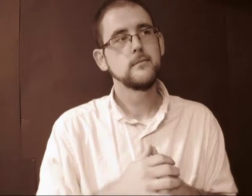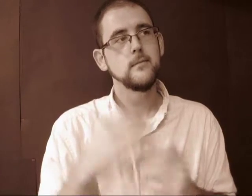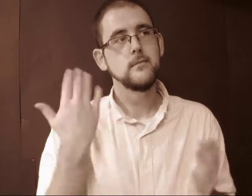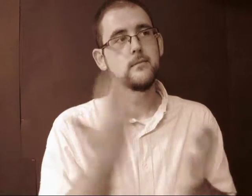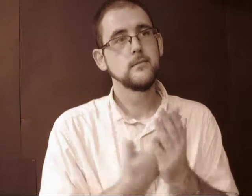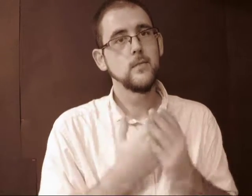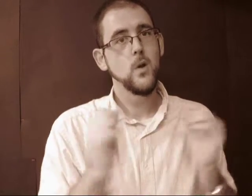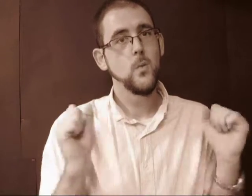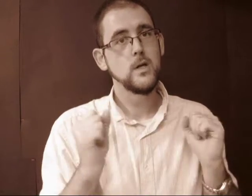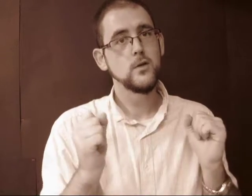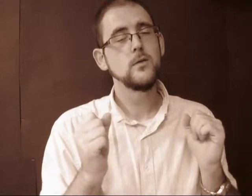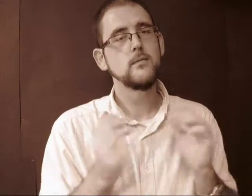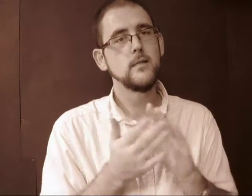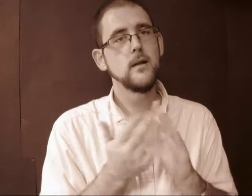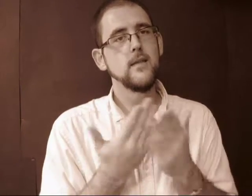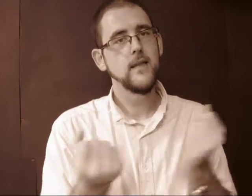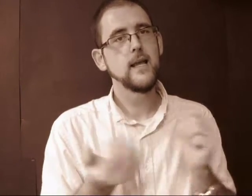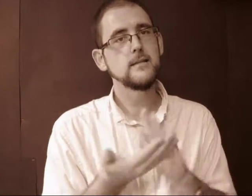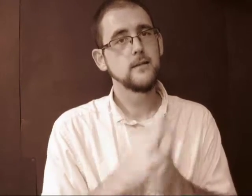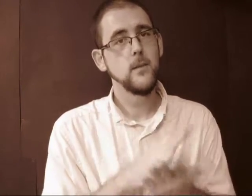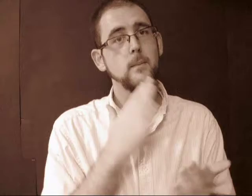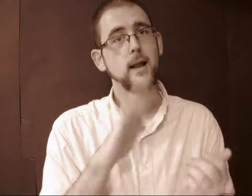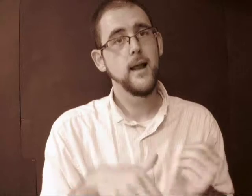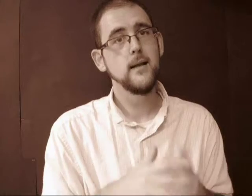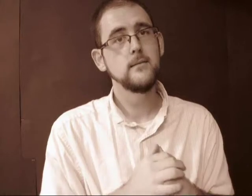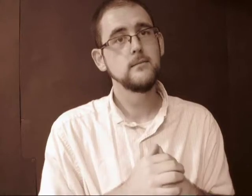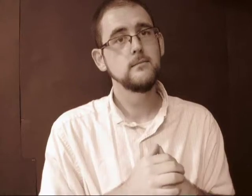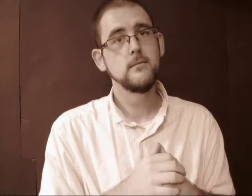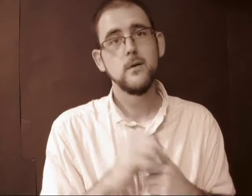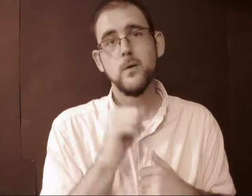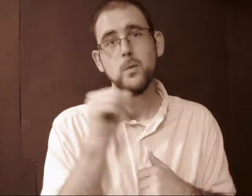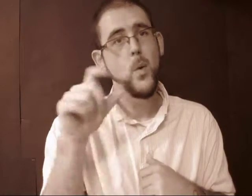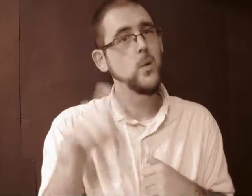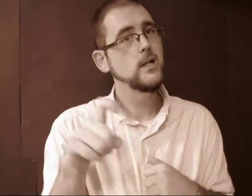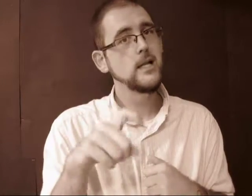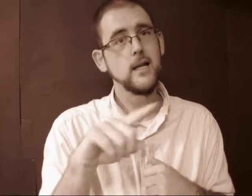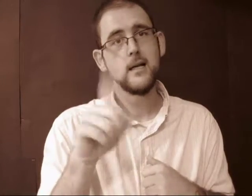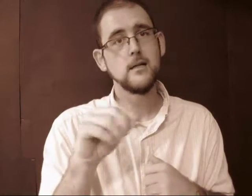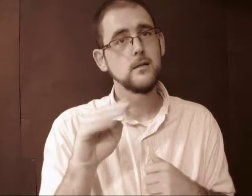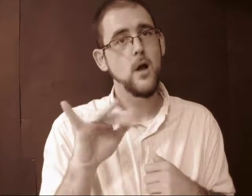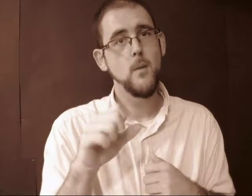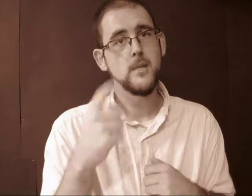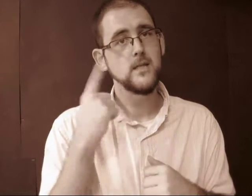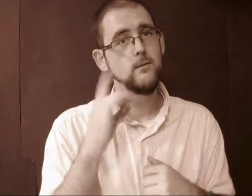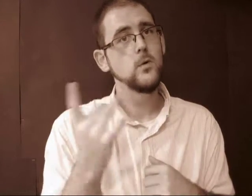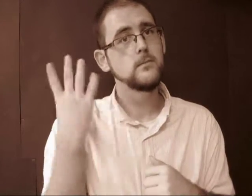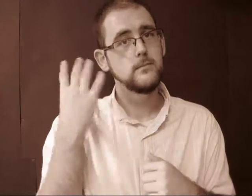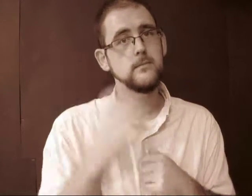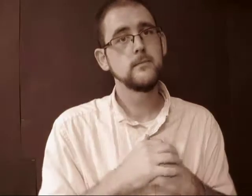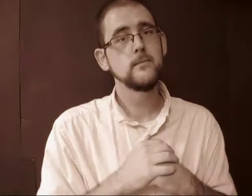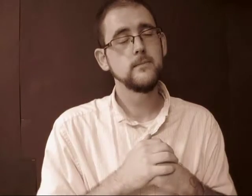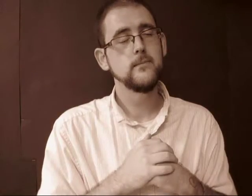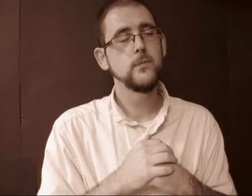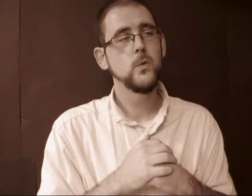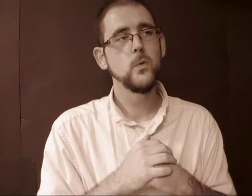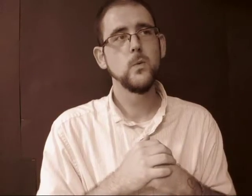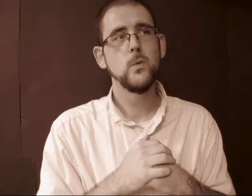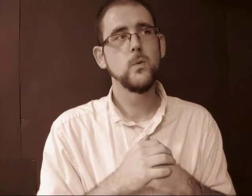When winter comes, things go bad very quickly. You really don't need zombies for some serious atrocity.